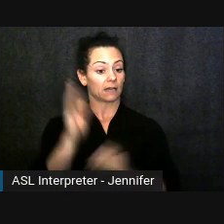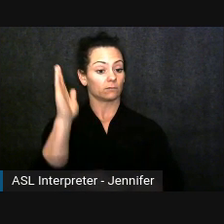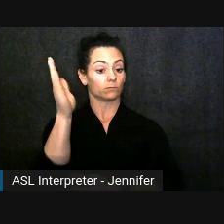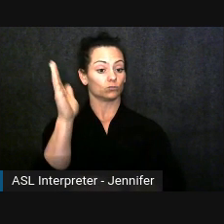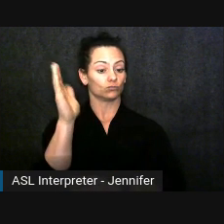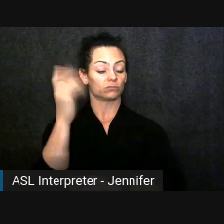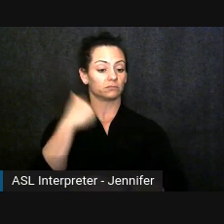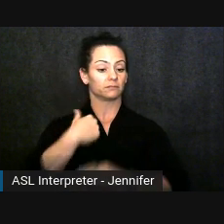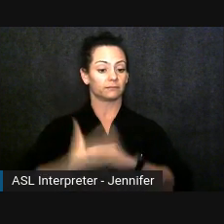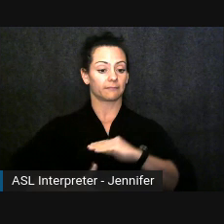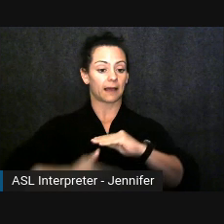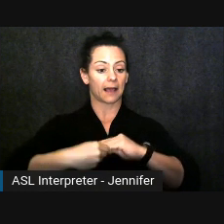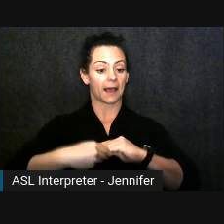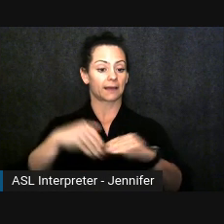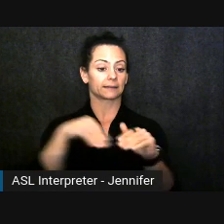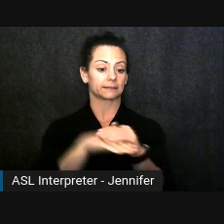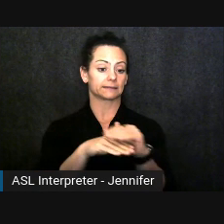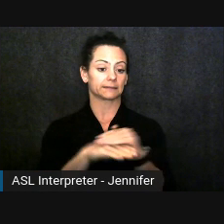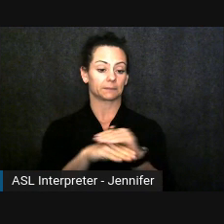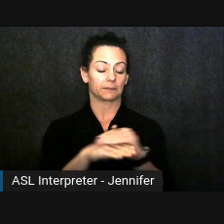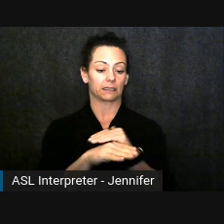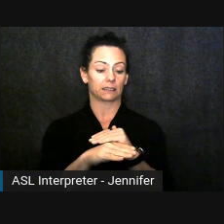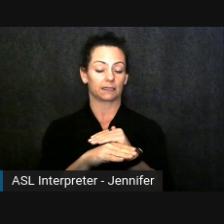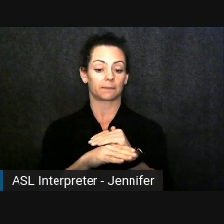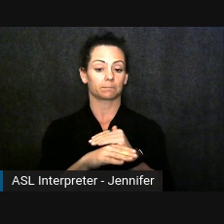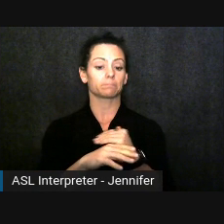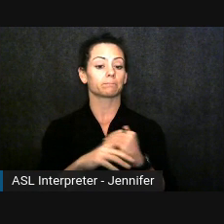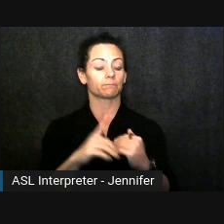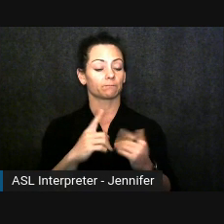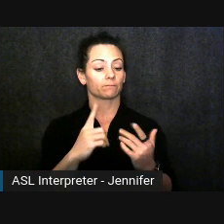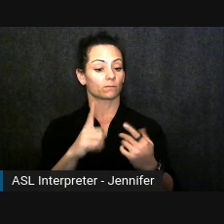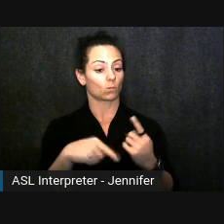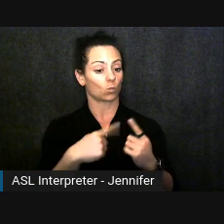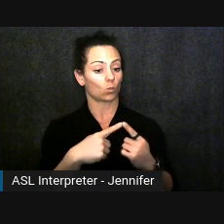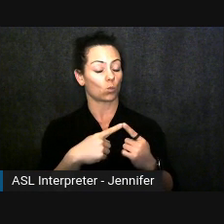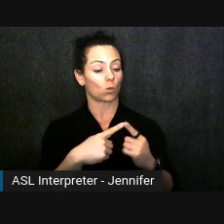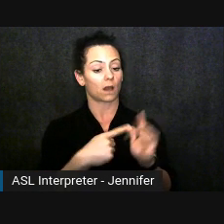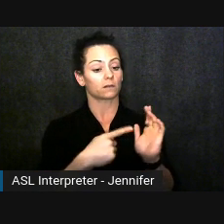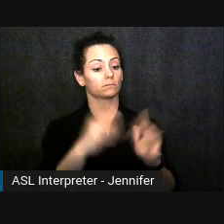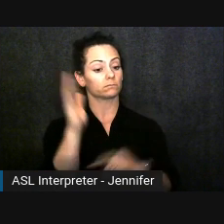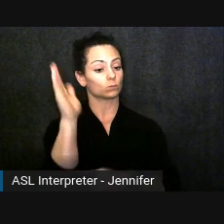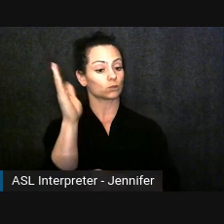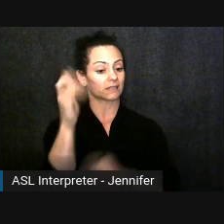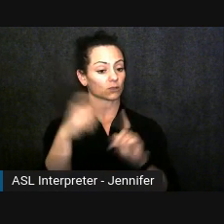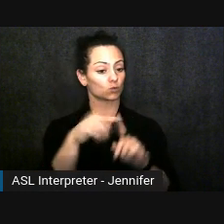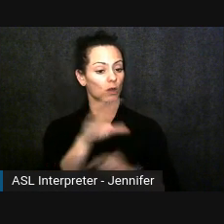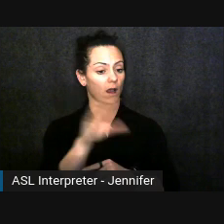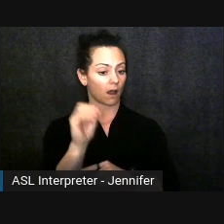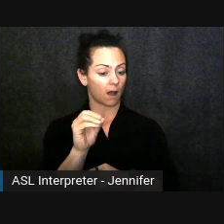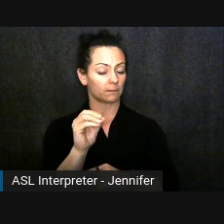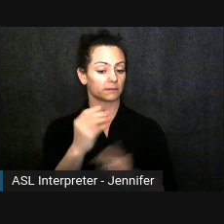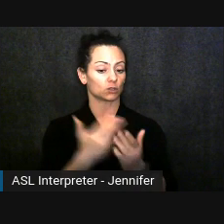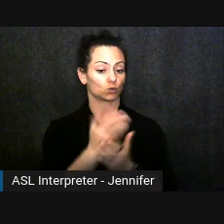Like I mentioned when I was talking about the education, the why behind accessibility is super important, not just